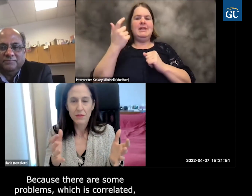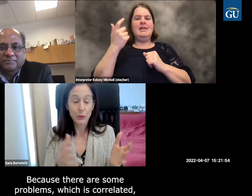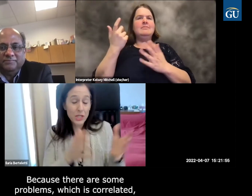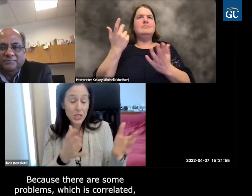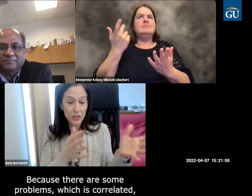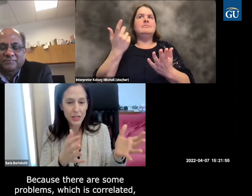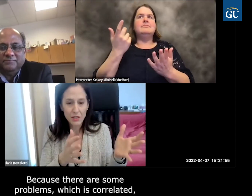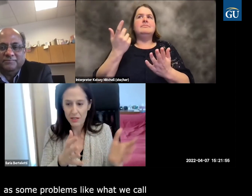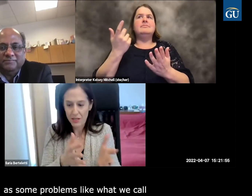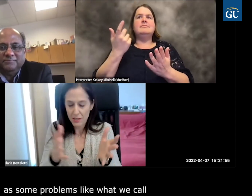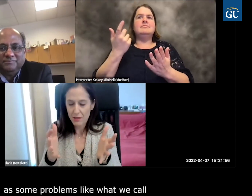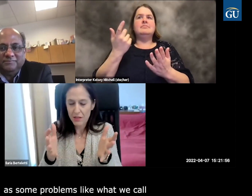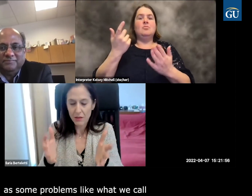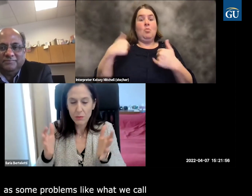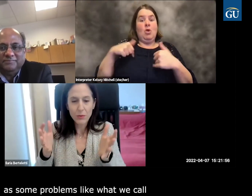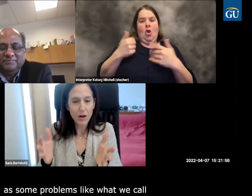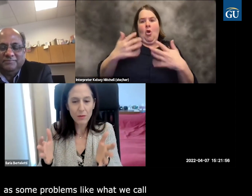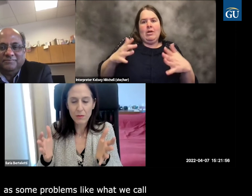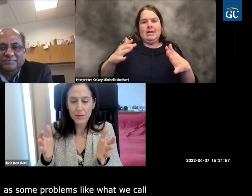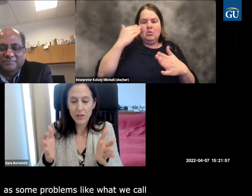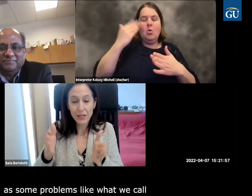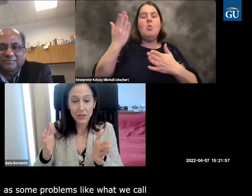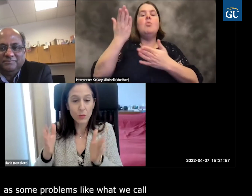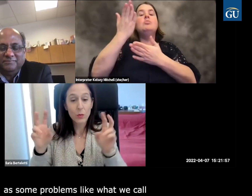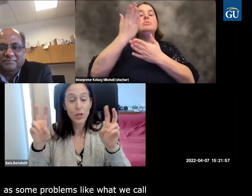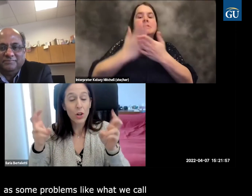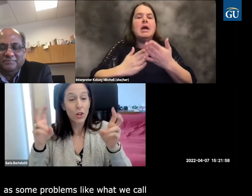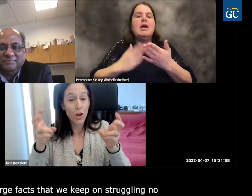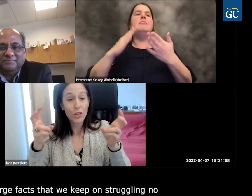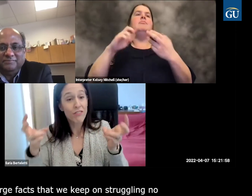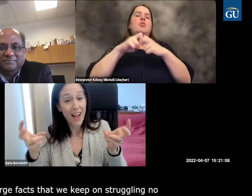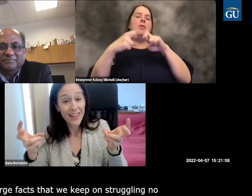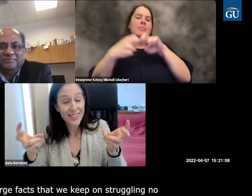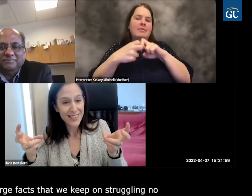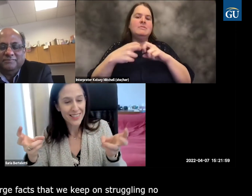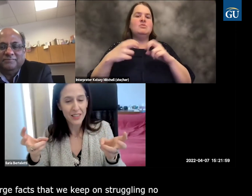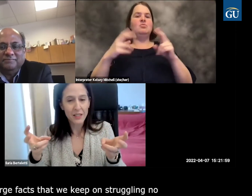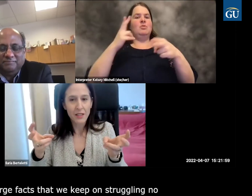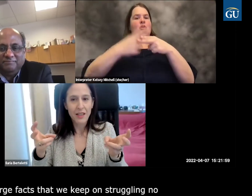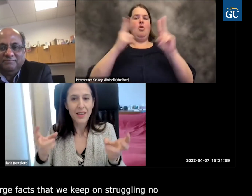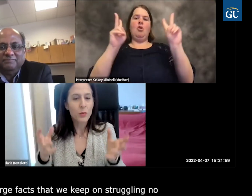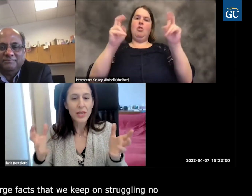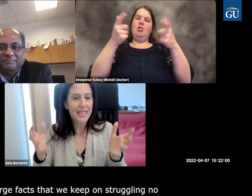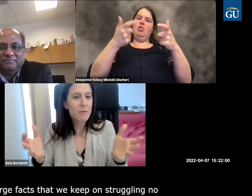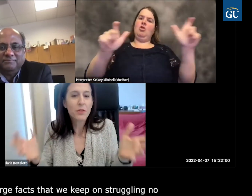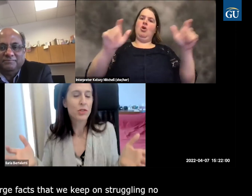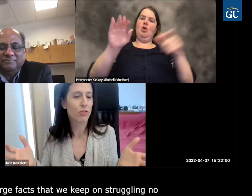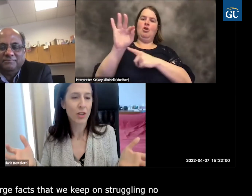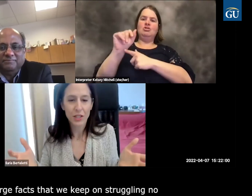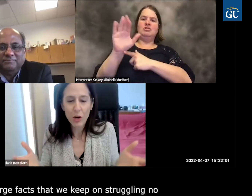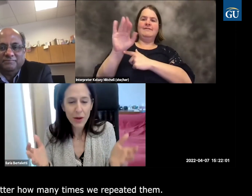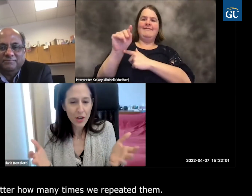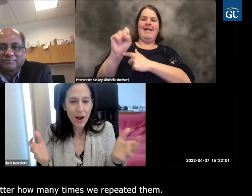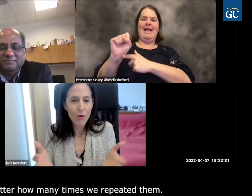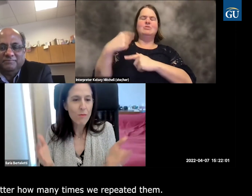what discord they did is some problems like what we call large facts